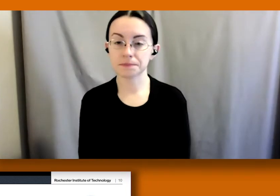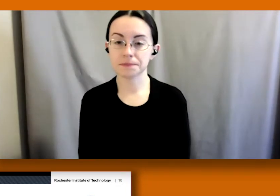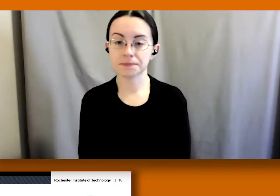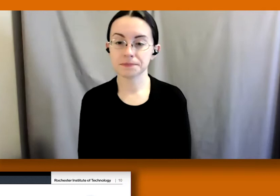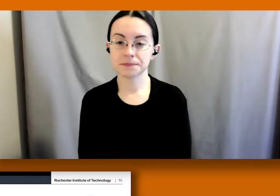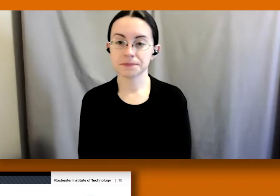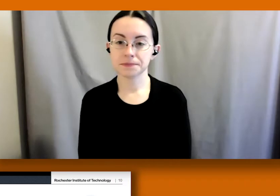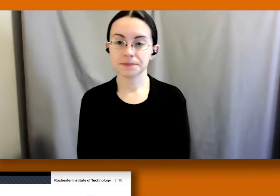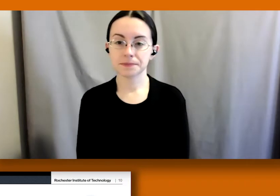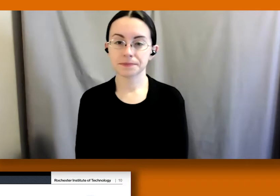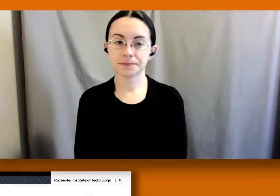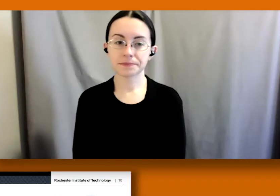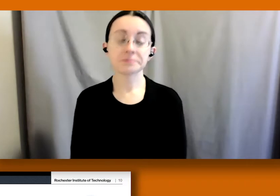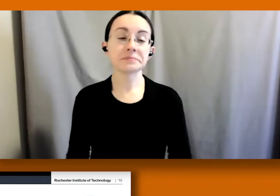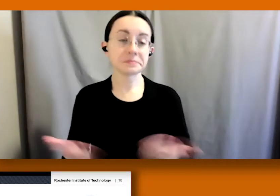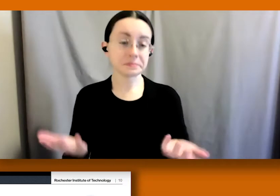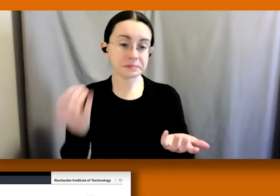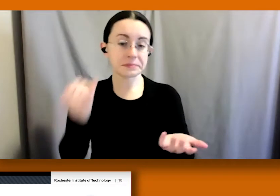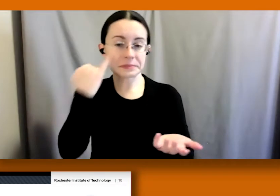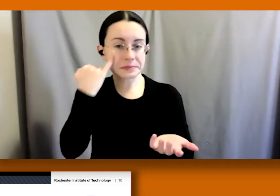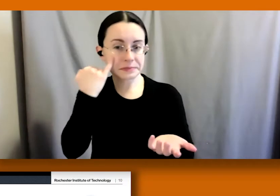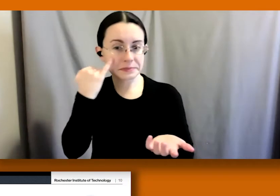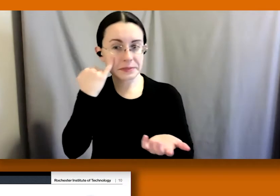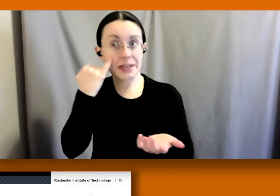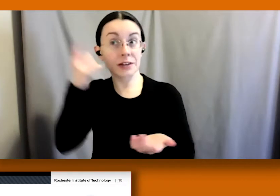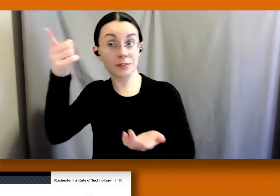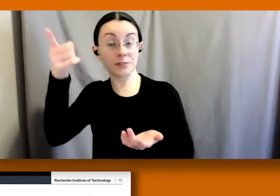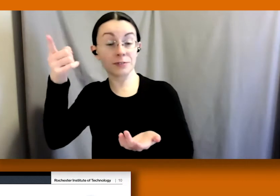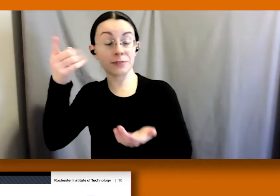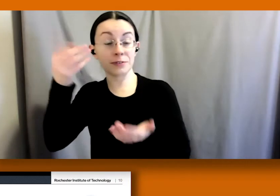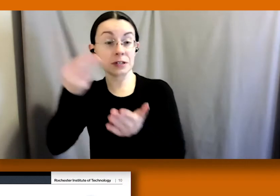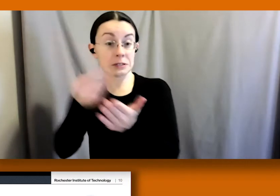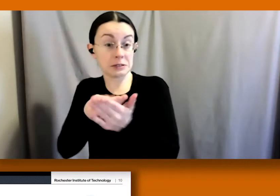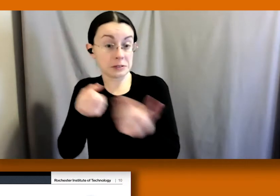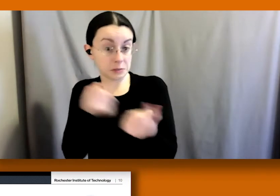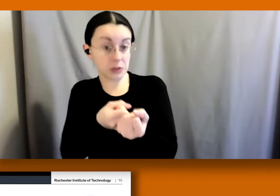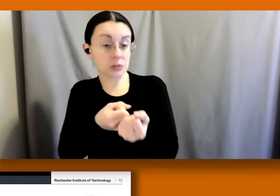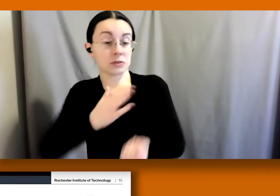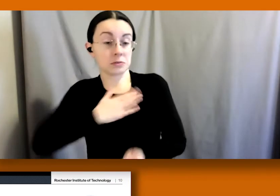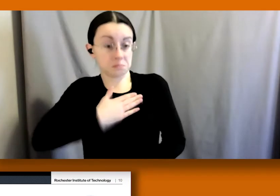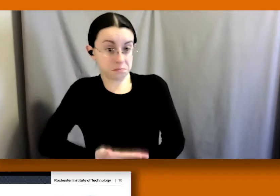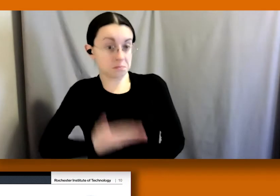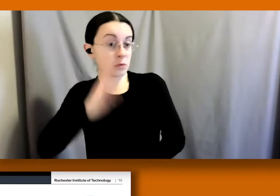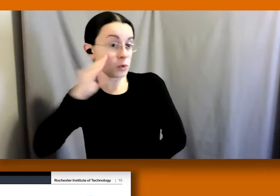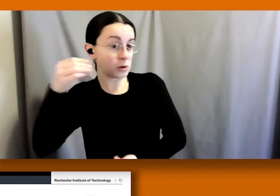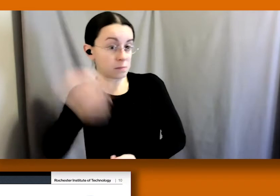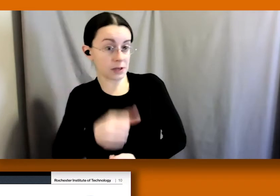So, if a sponsor is willing to pay for your travel, you shouldn't have to pay for half of your travel